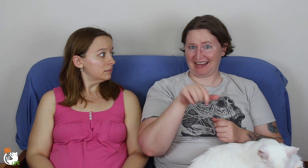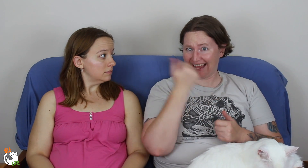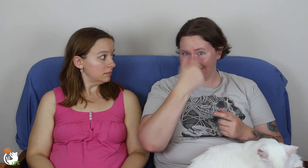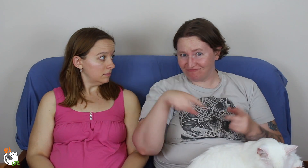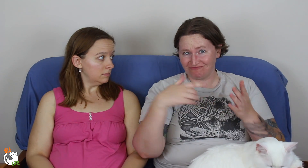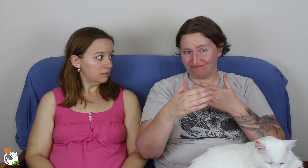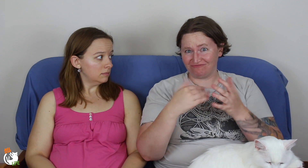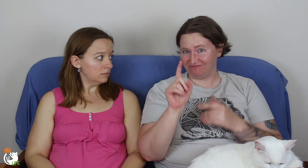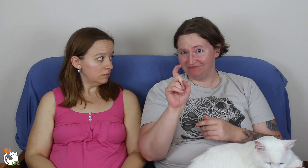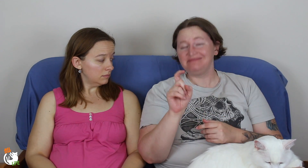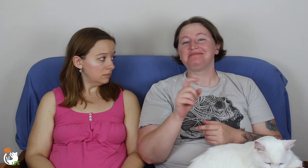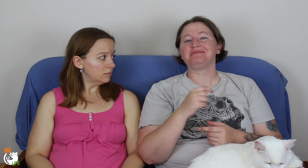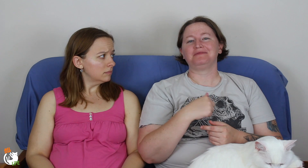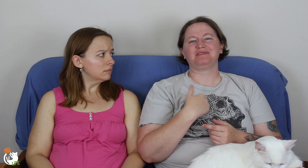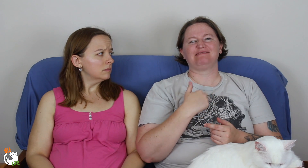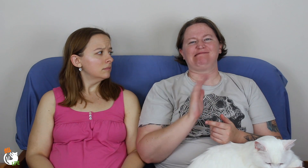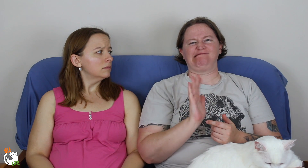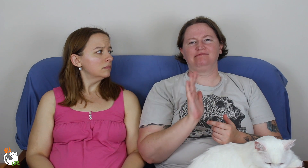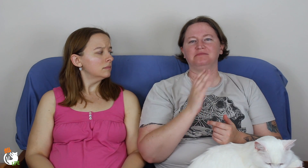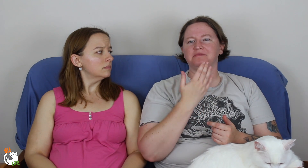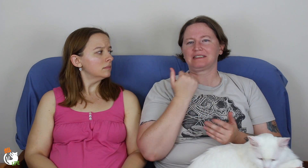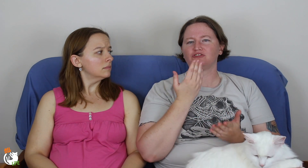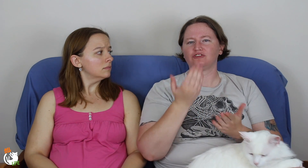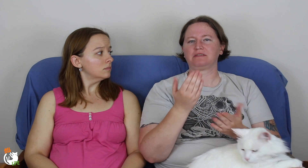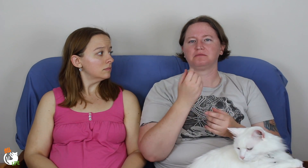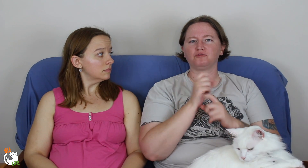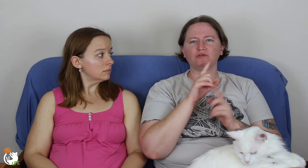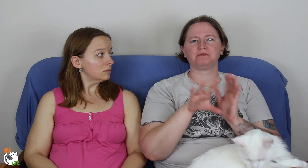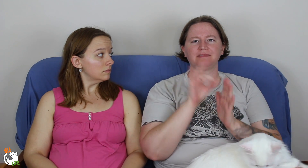So, you can't really just pick any sperm bank.